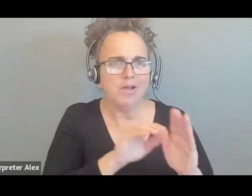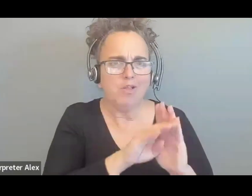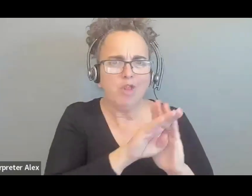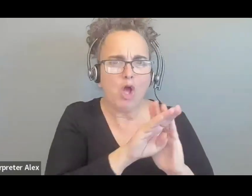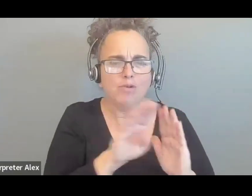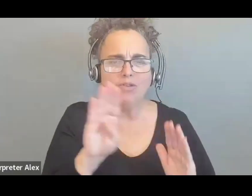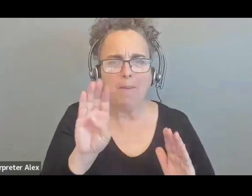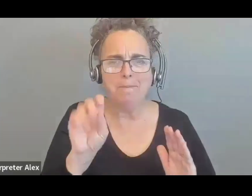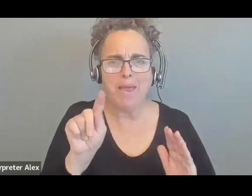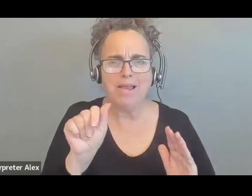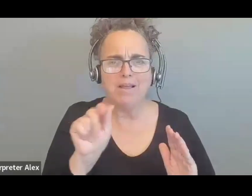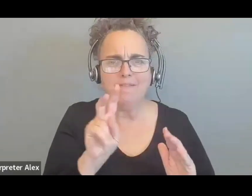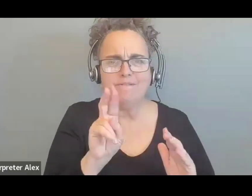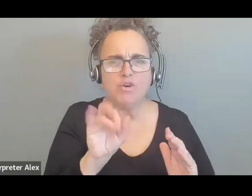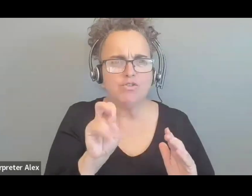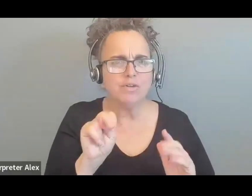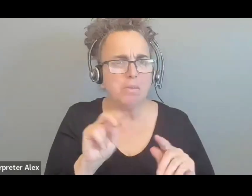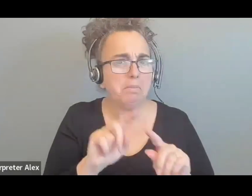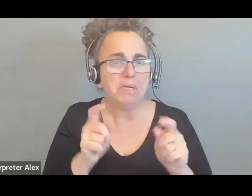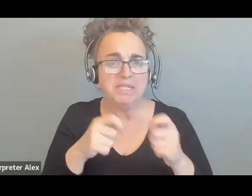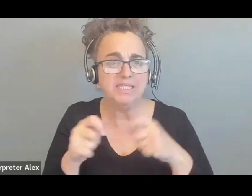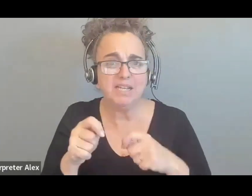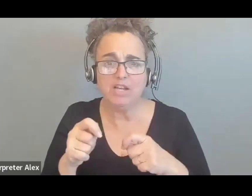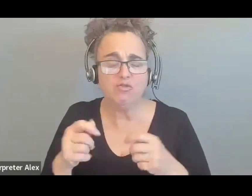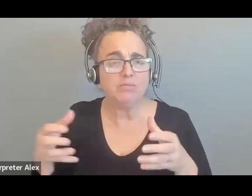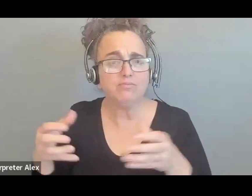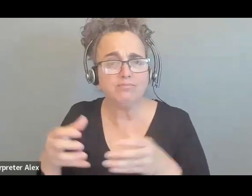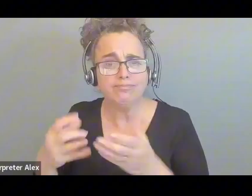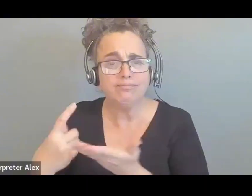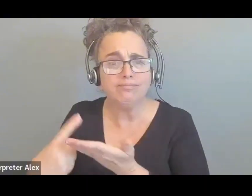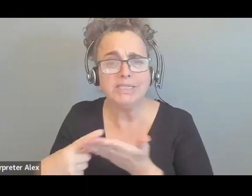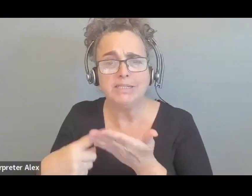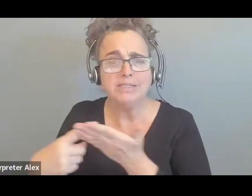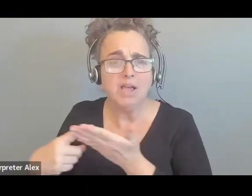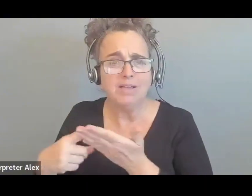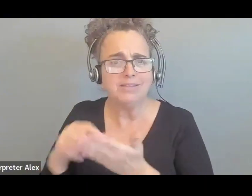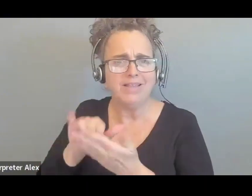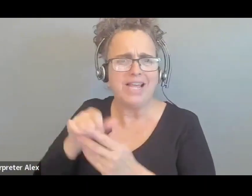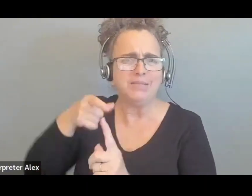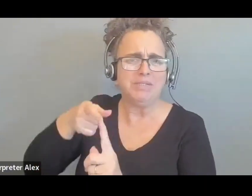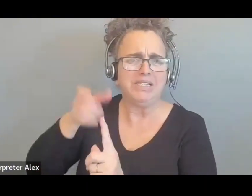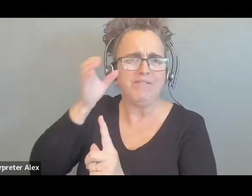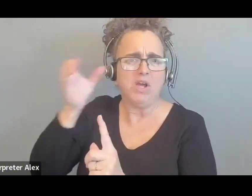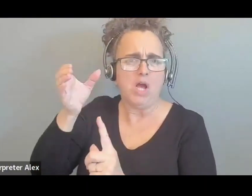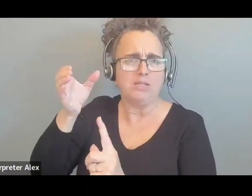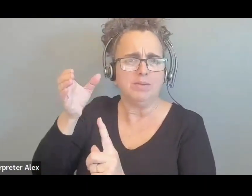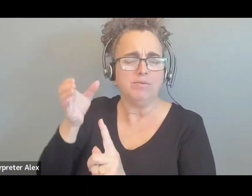It could even start as early as discussing the concept to remove your biases